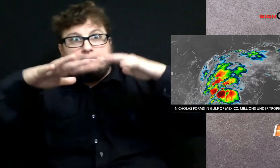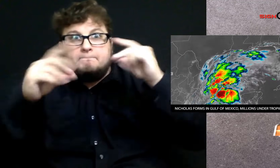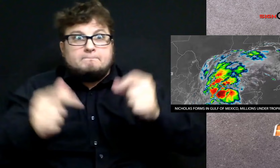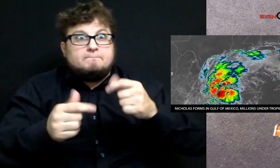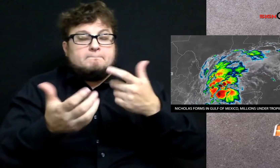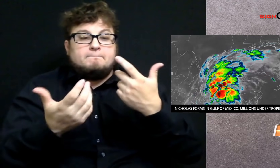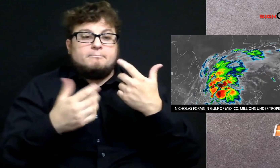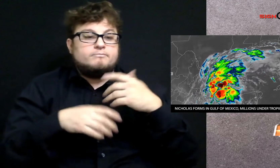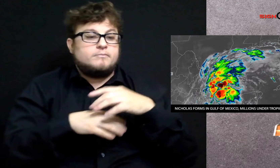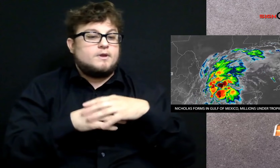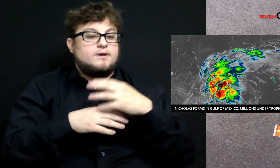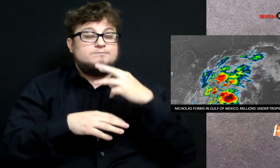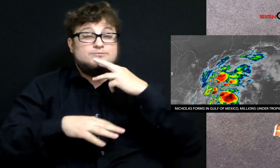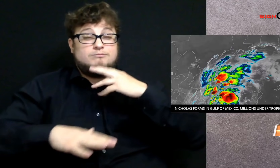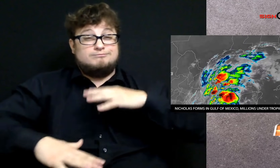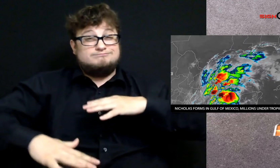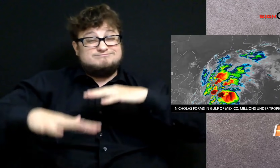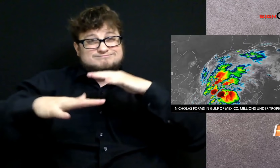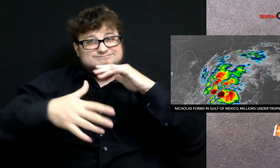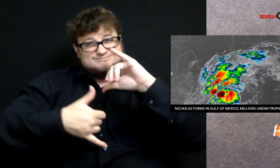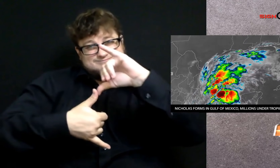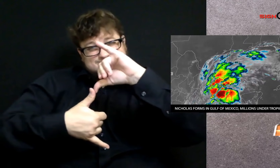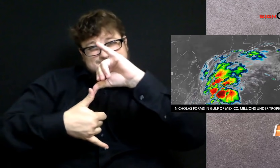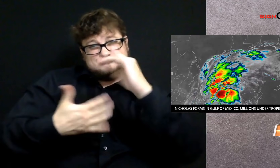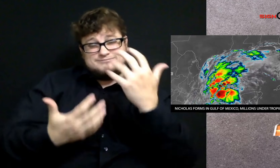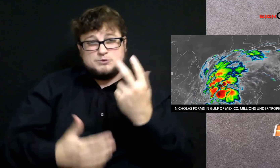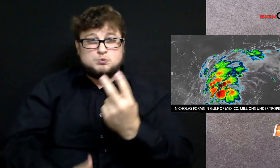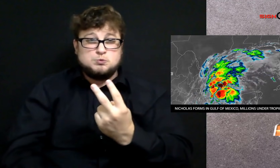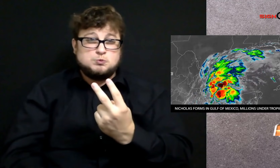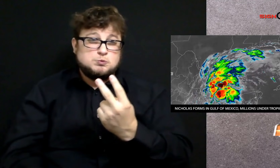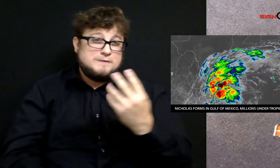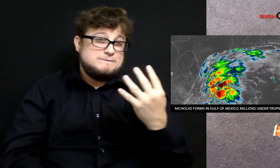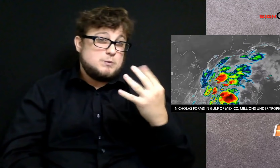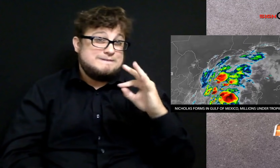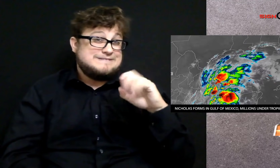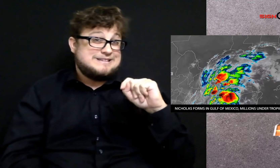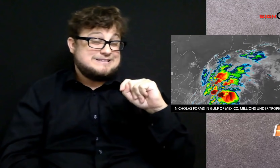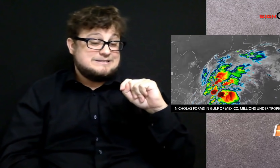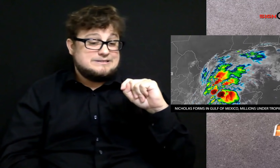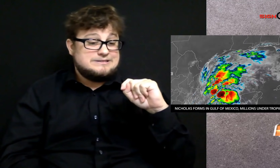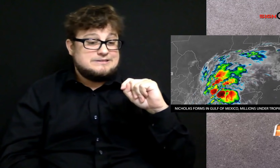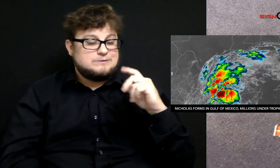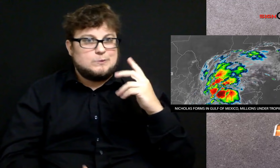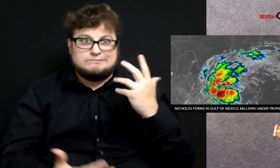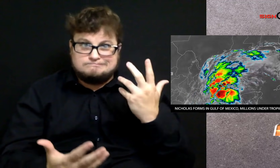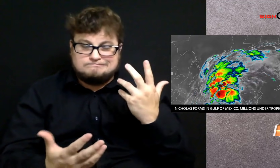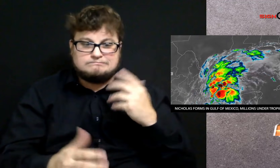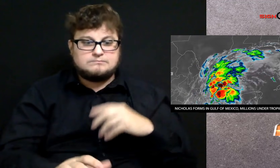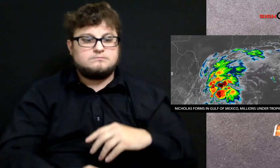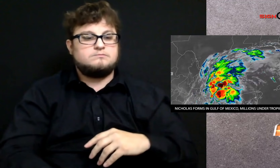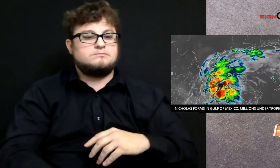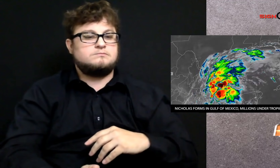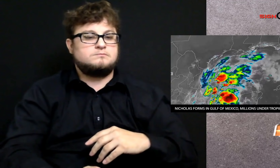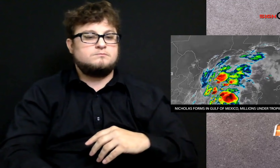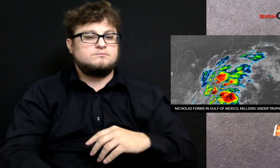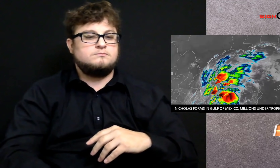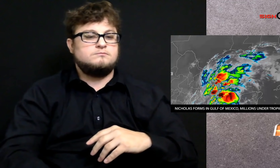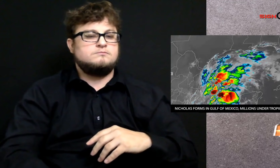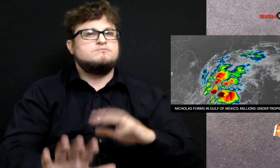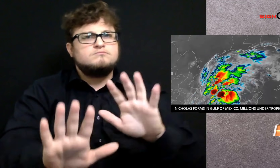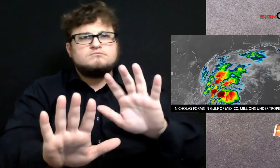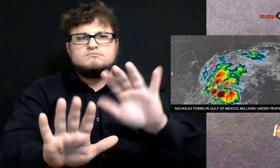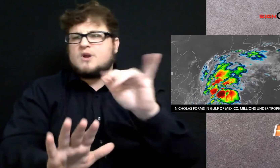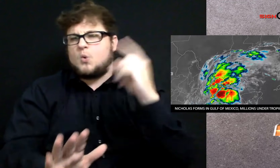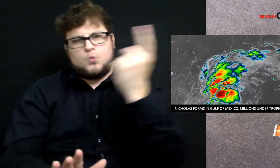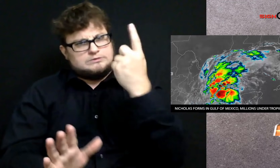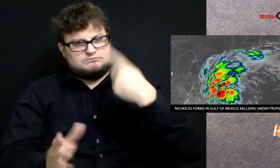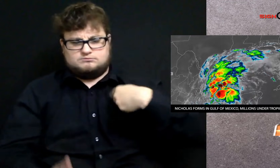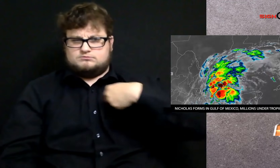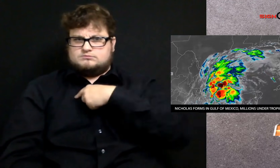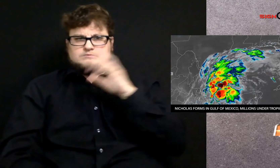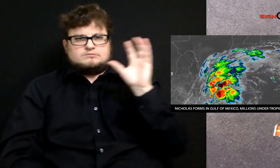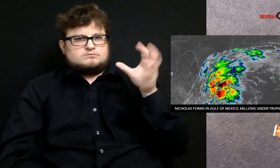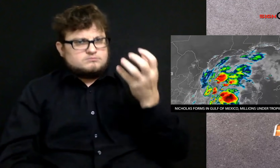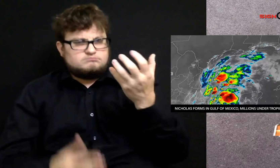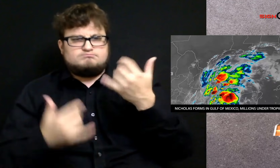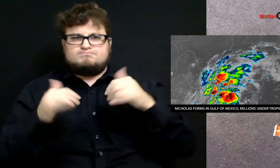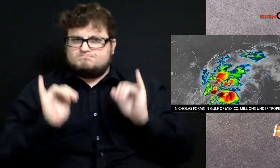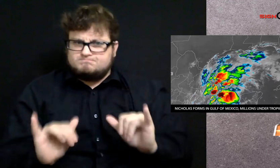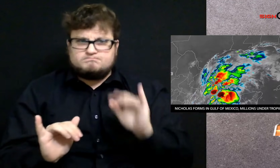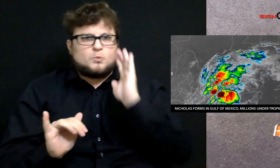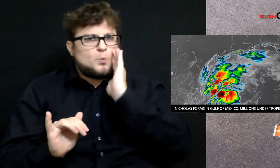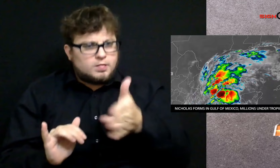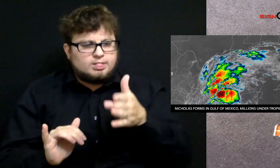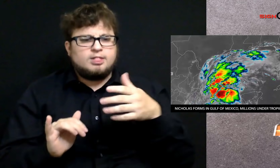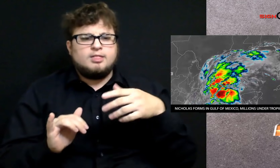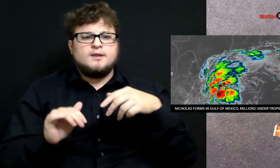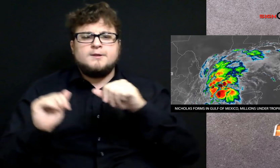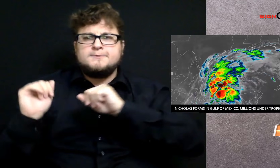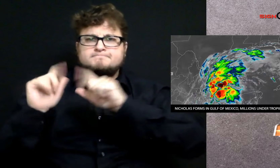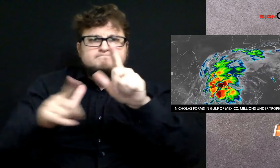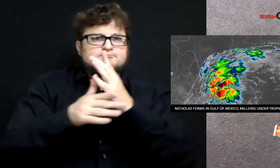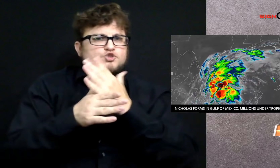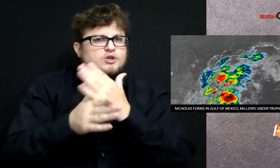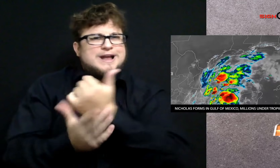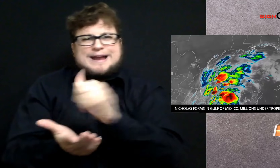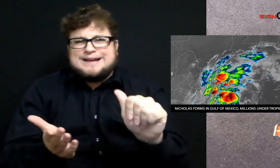possibly bringing strong winds flash flooding and a storm surge of 2 to 4 feet